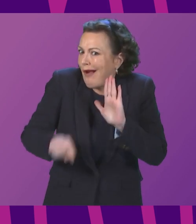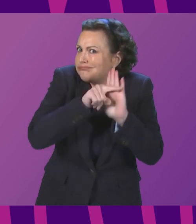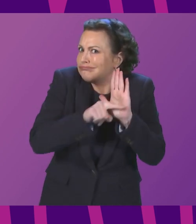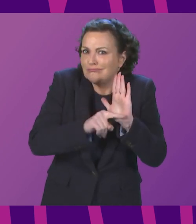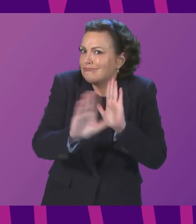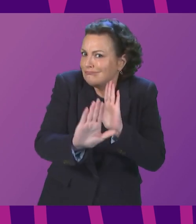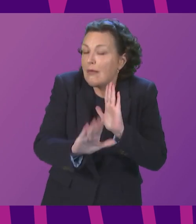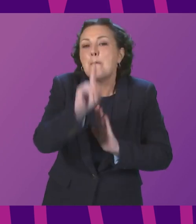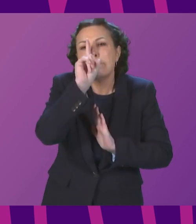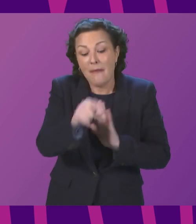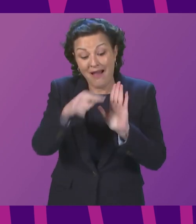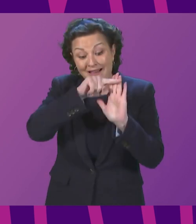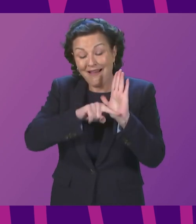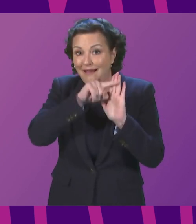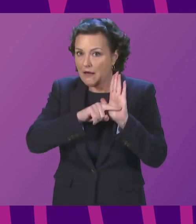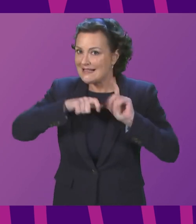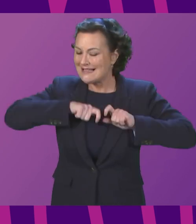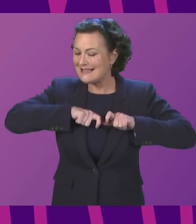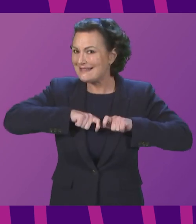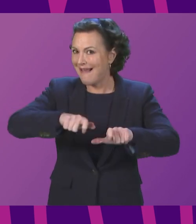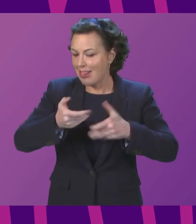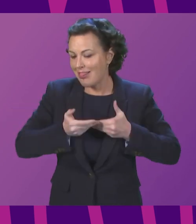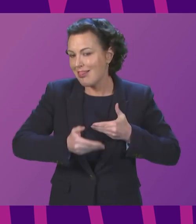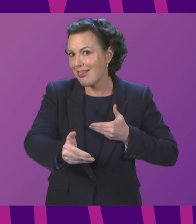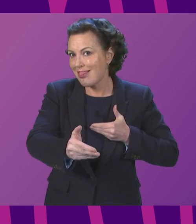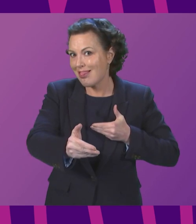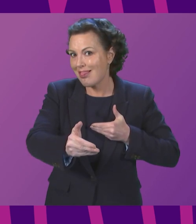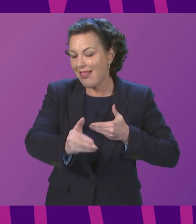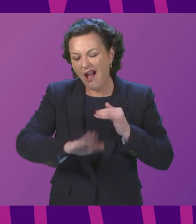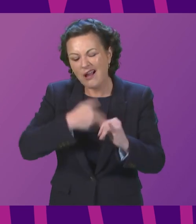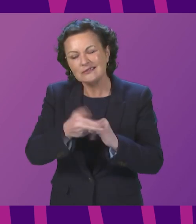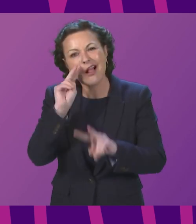will remain in place for the coming week, pending further review.